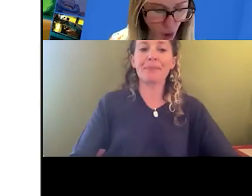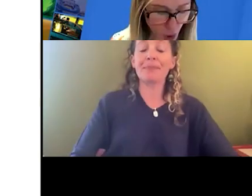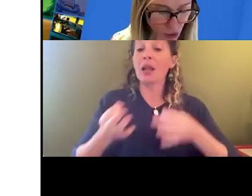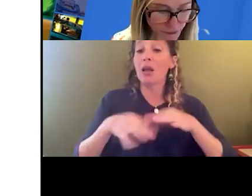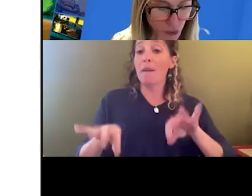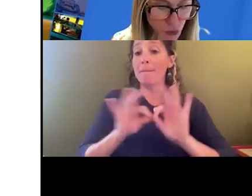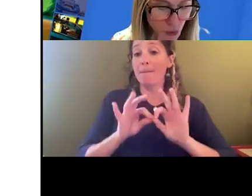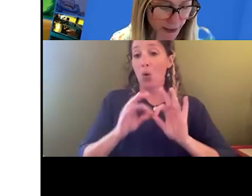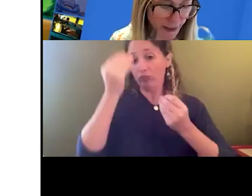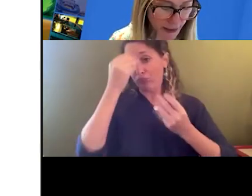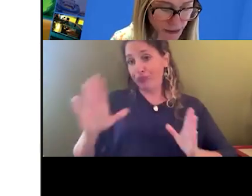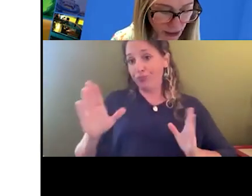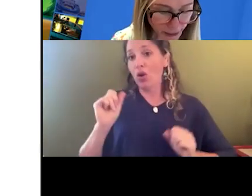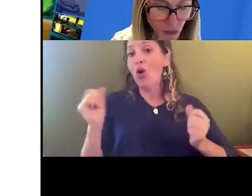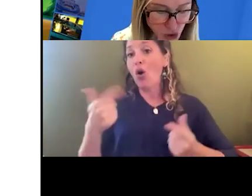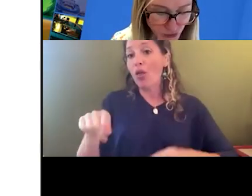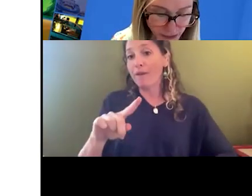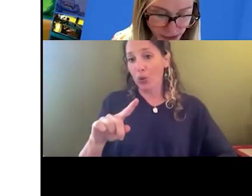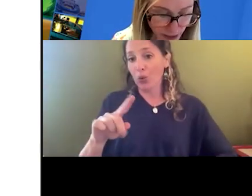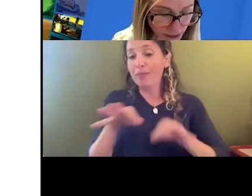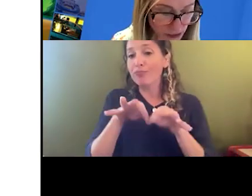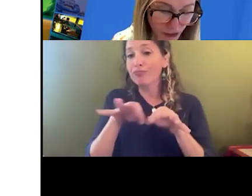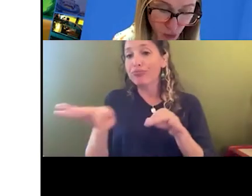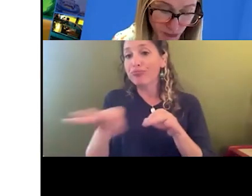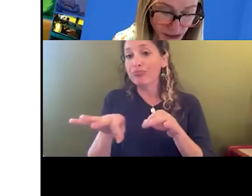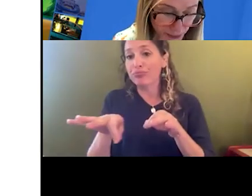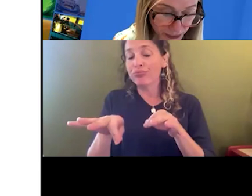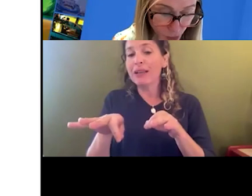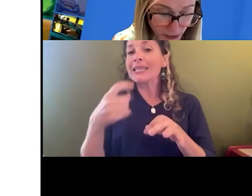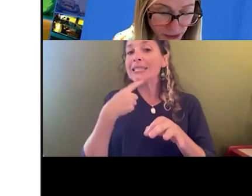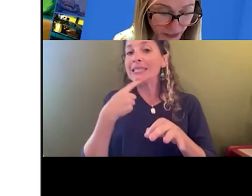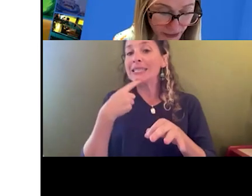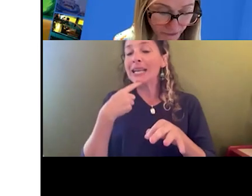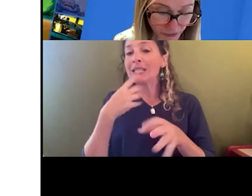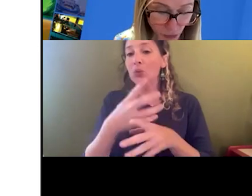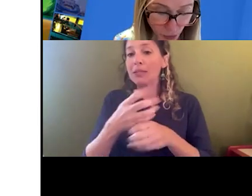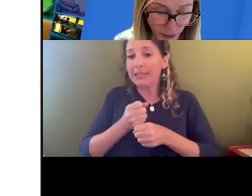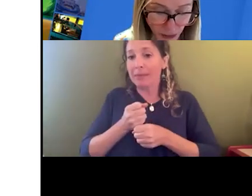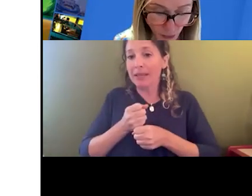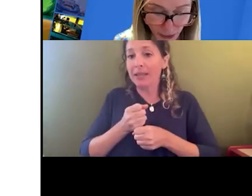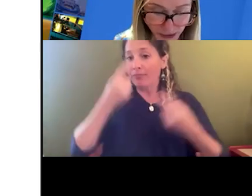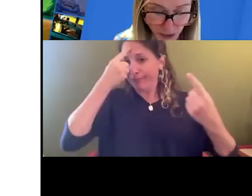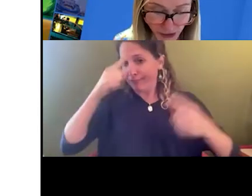all of you is language that states that the recipient agrees that if it or anyone else does